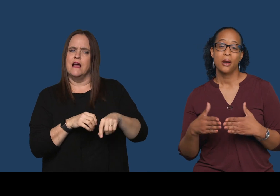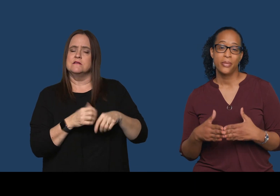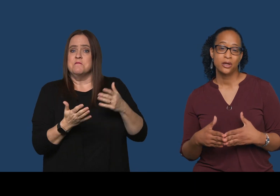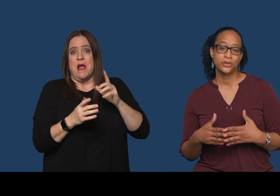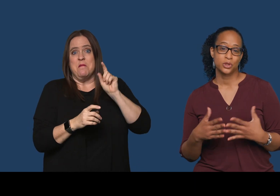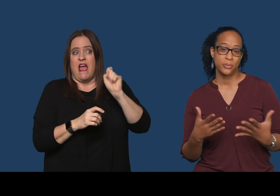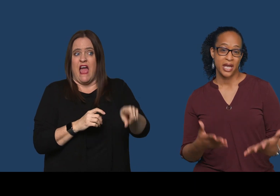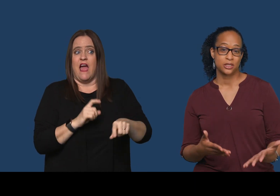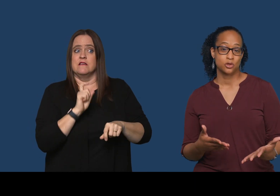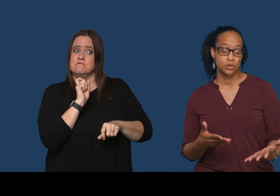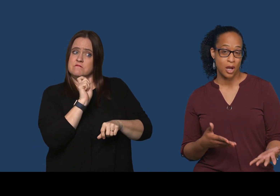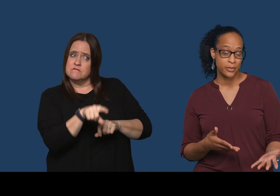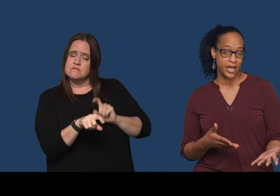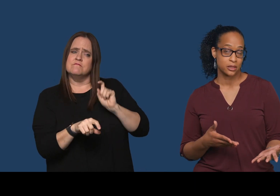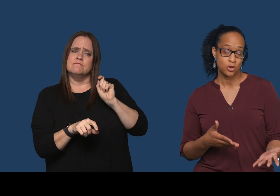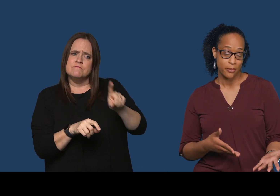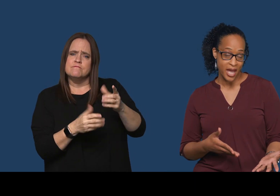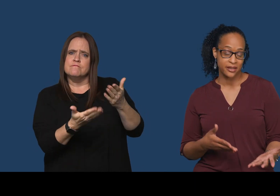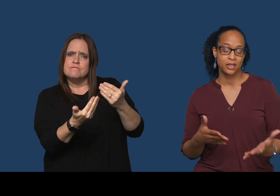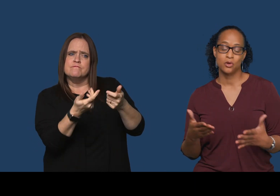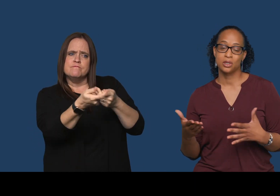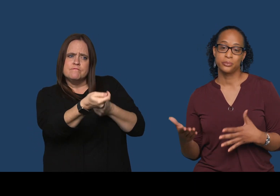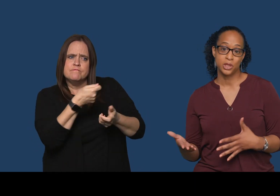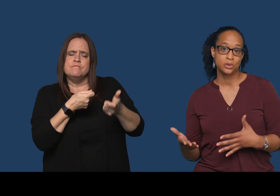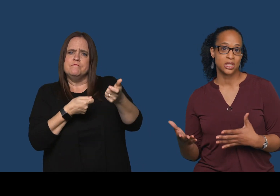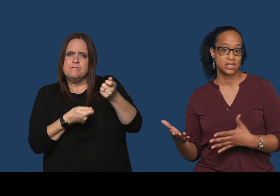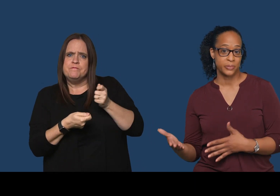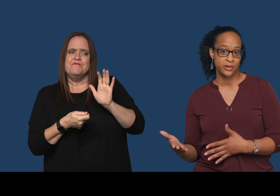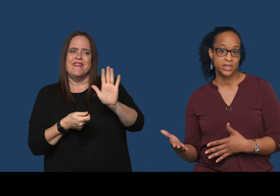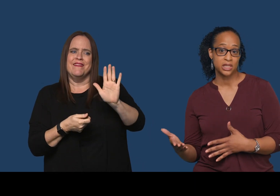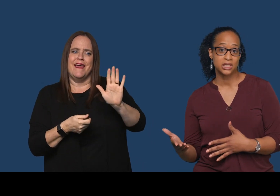about those past traumatic or abuse experiences.